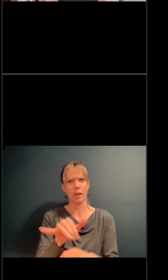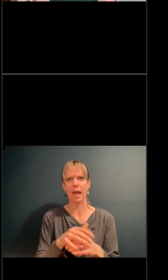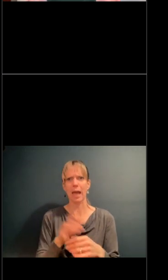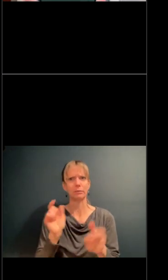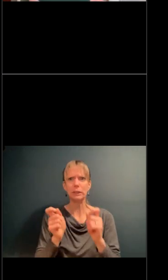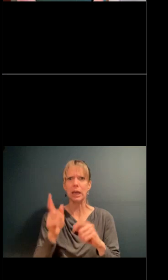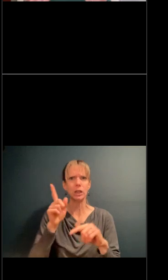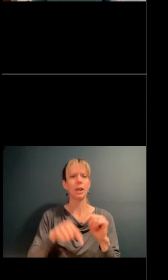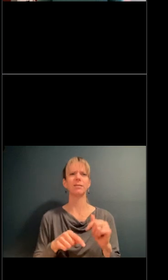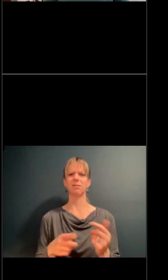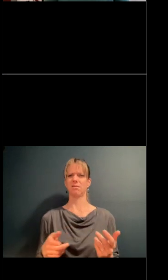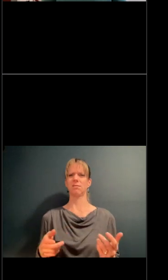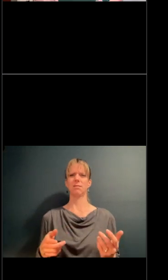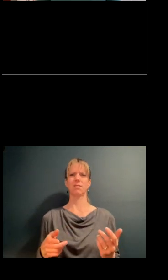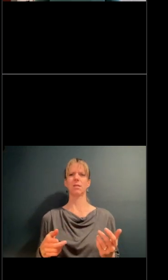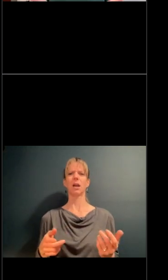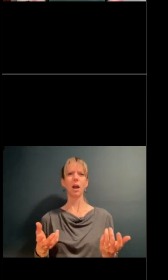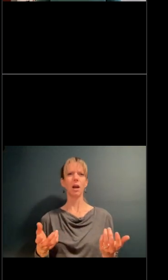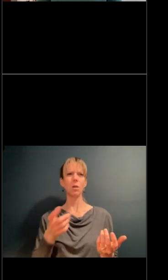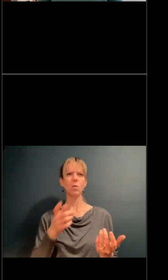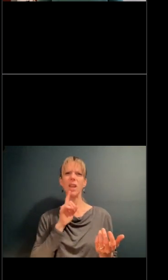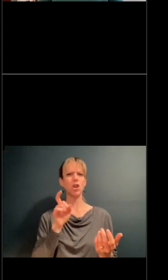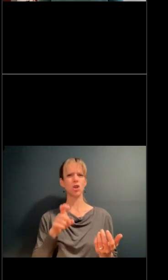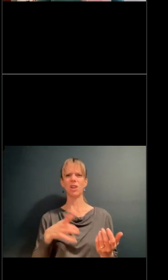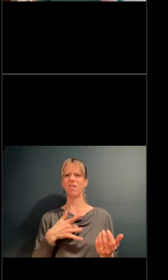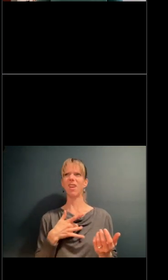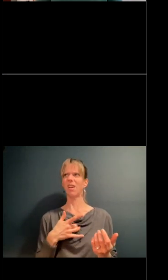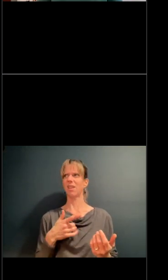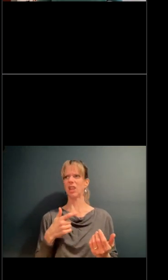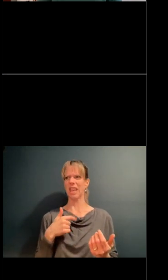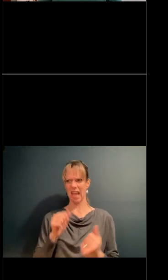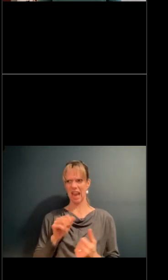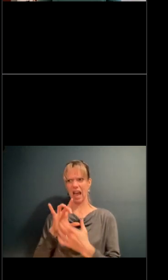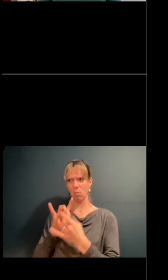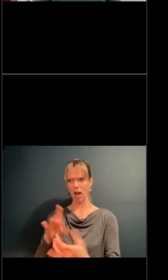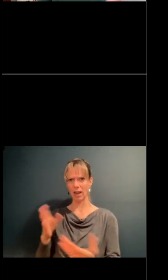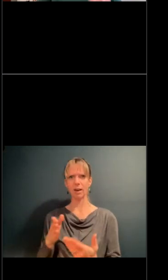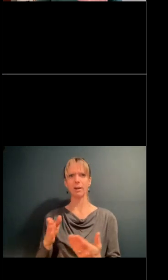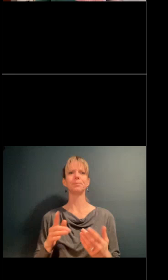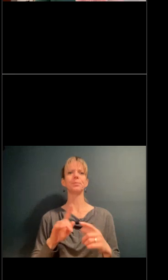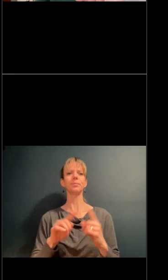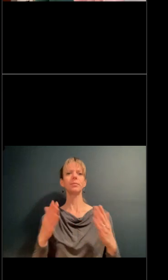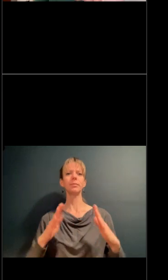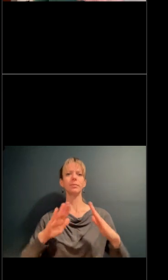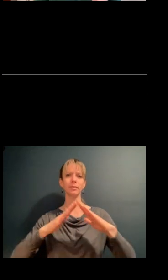should wonder if there's really a place for them. As we begin to help communities have different